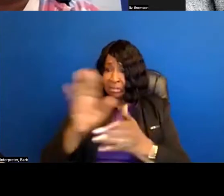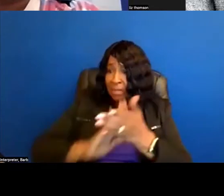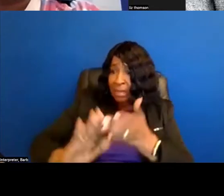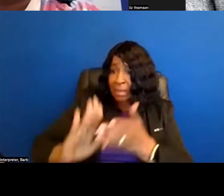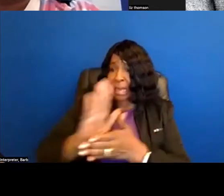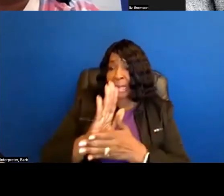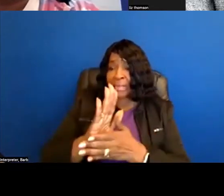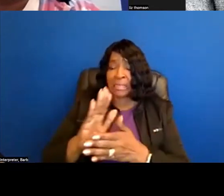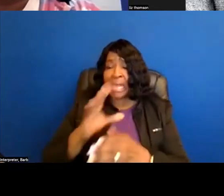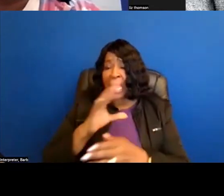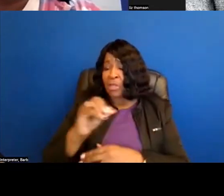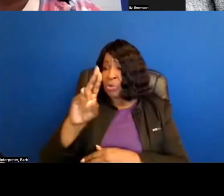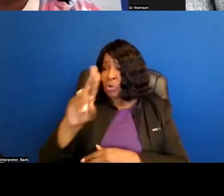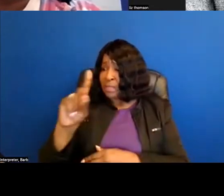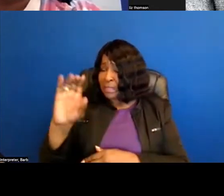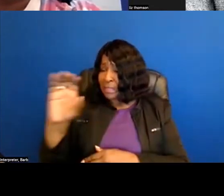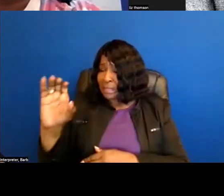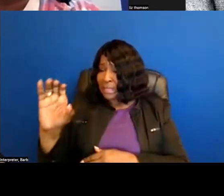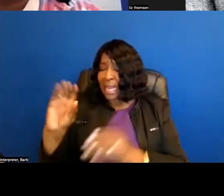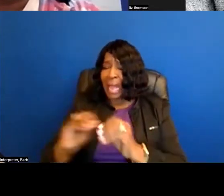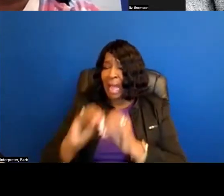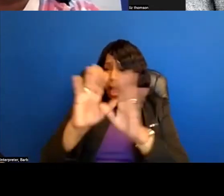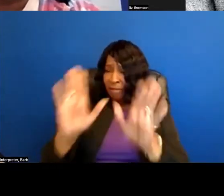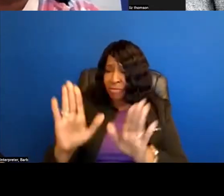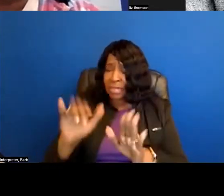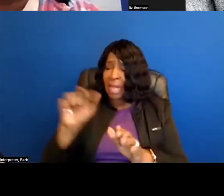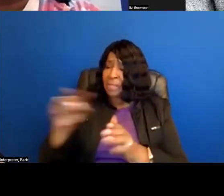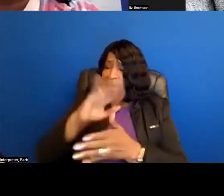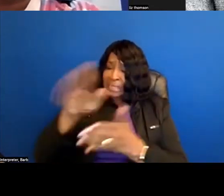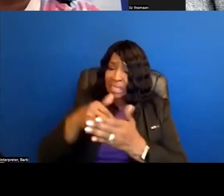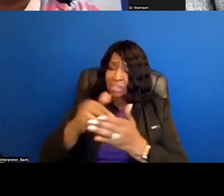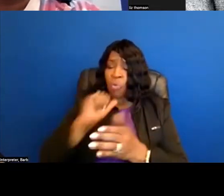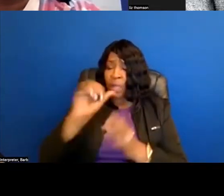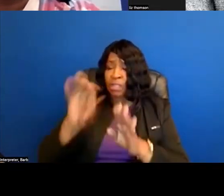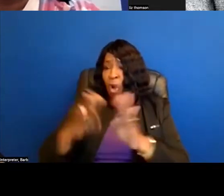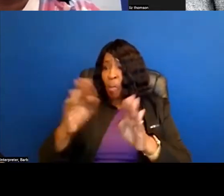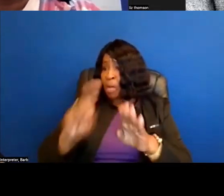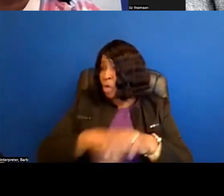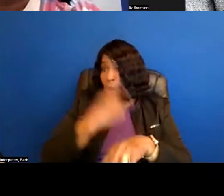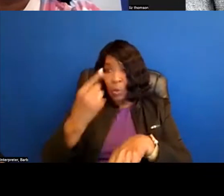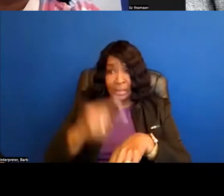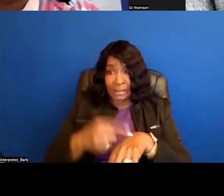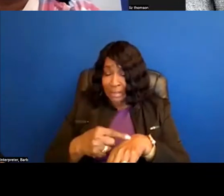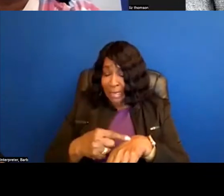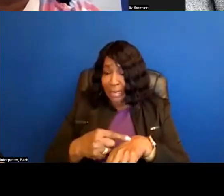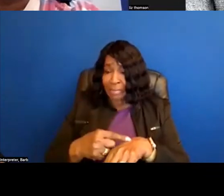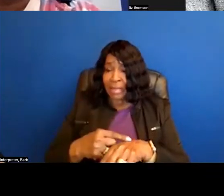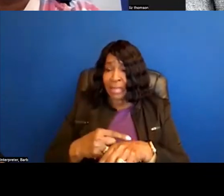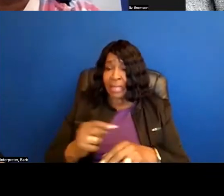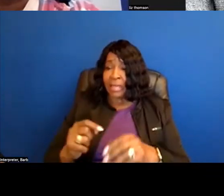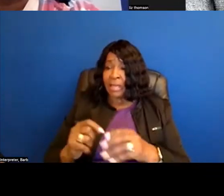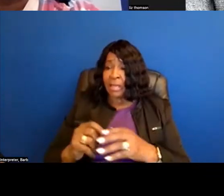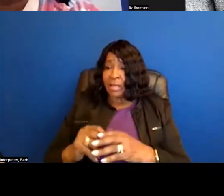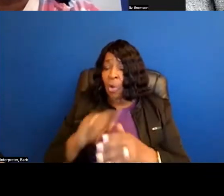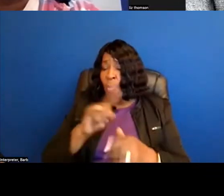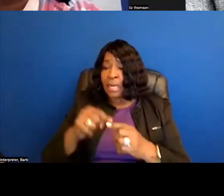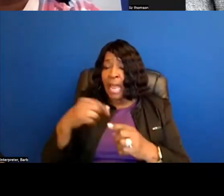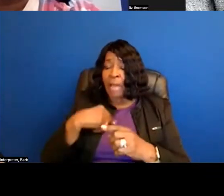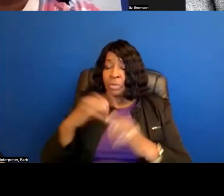But because the center wasn't open that long when I was conducting interviews,